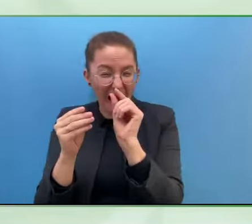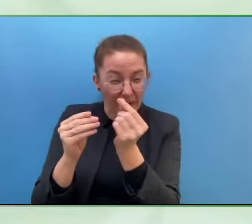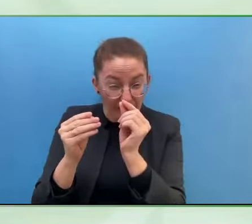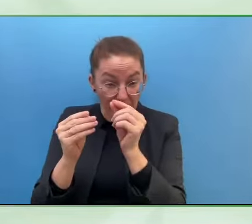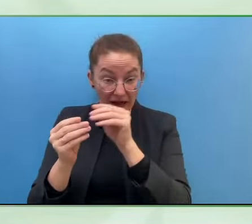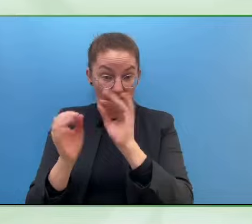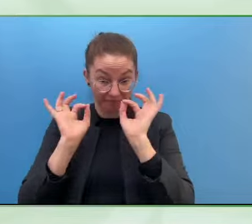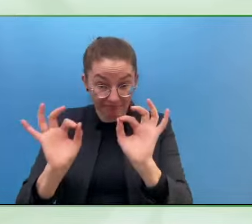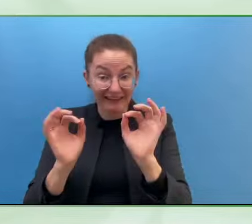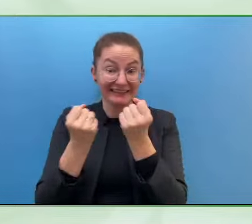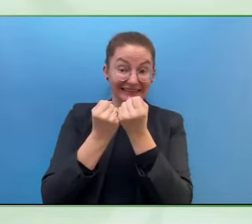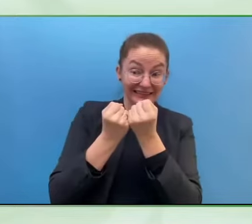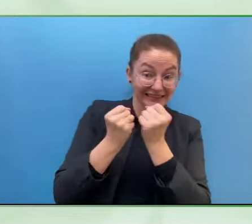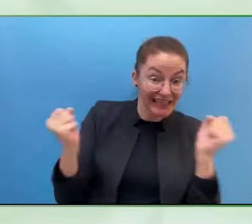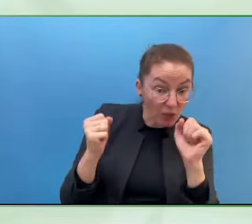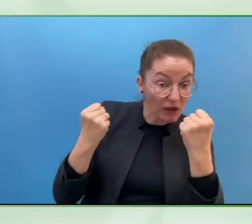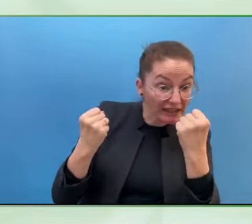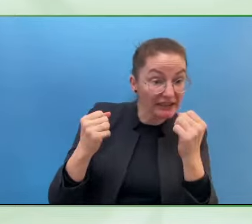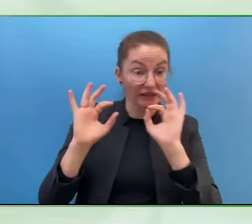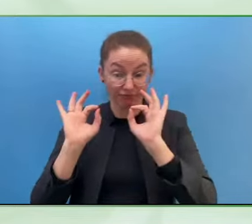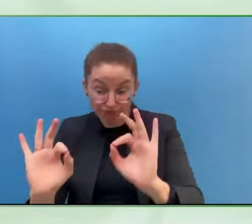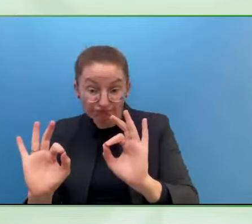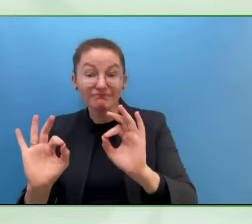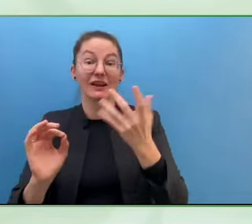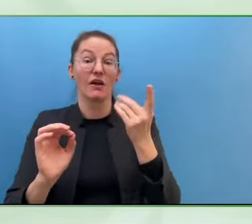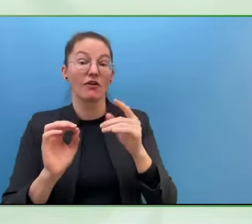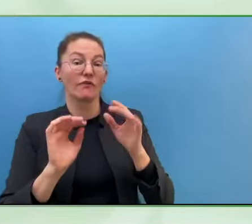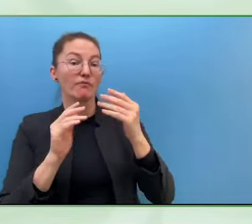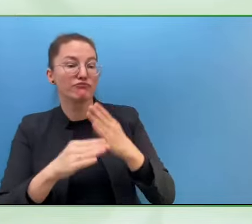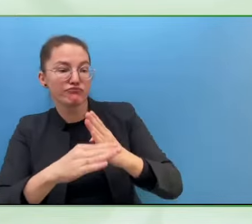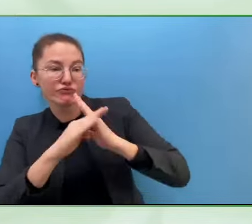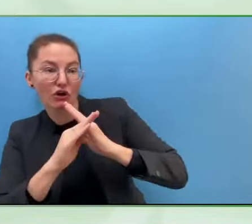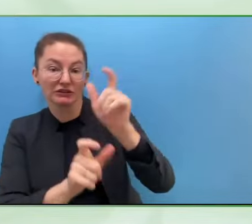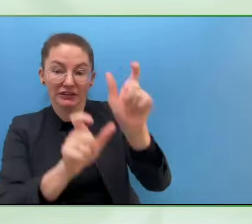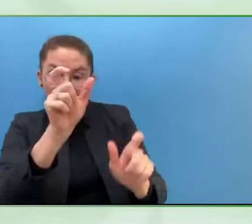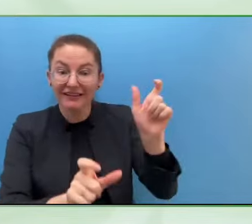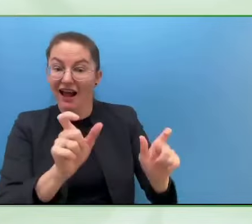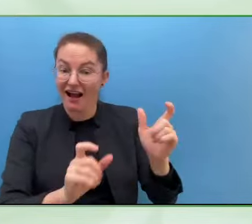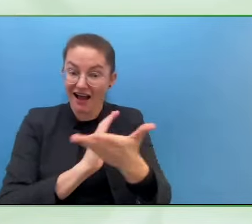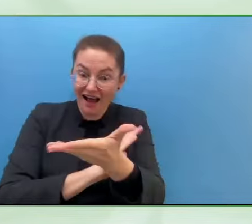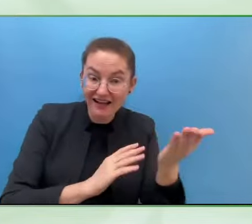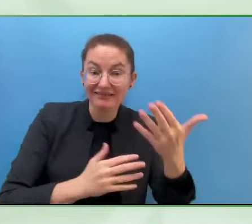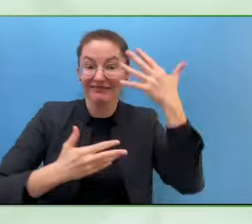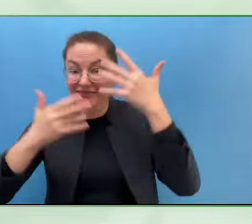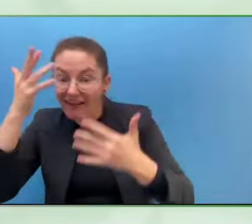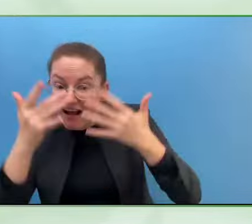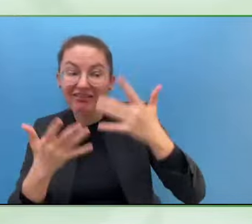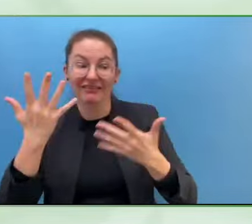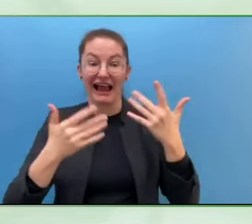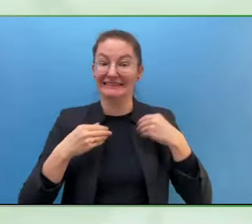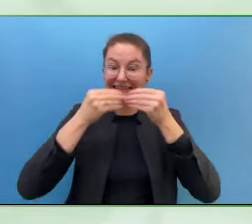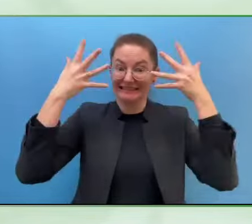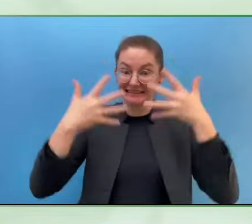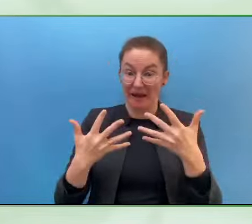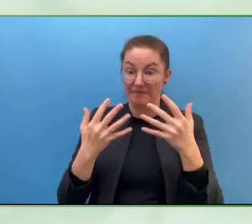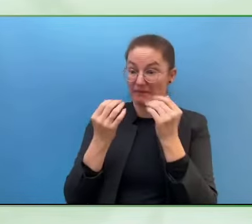Meaning people with different forms of different capabilities aren't able to follow, for example,